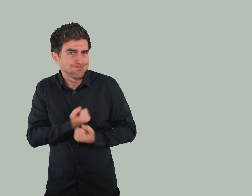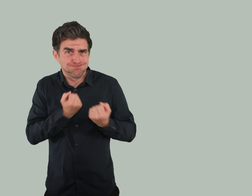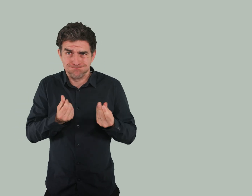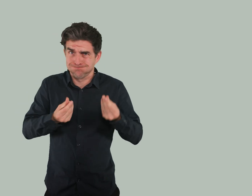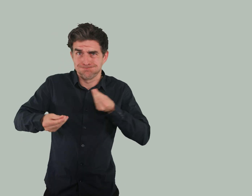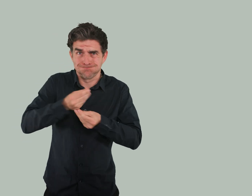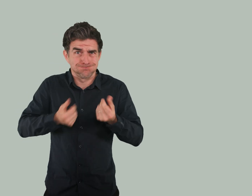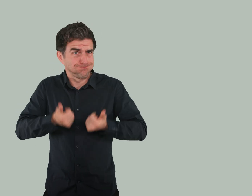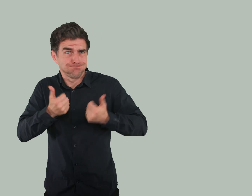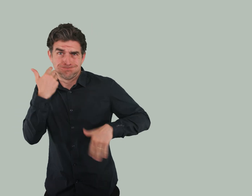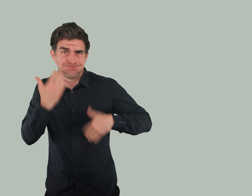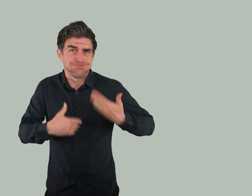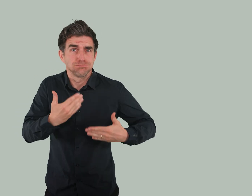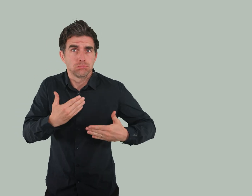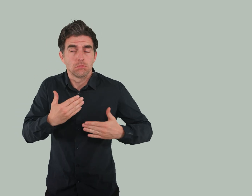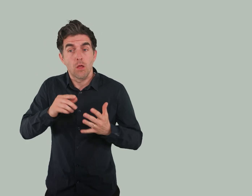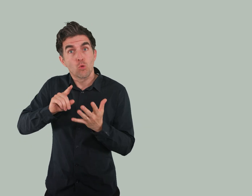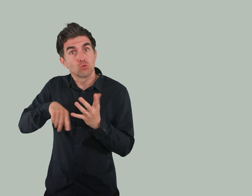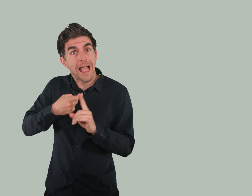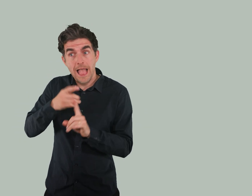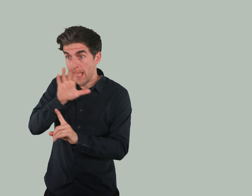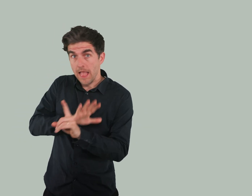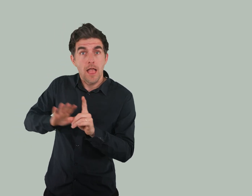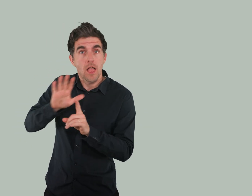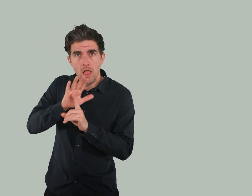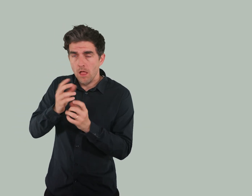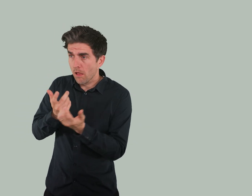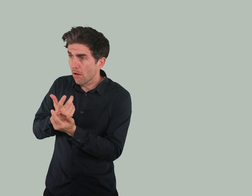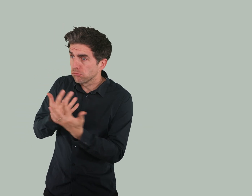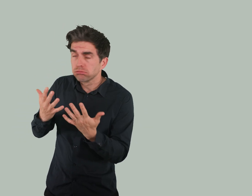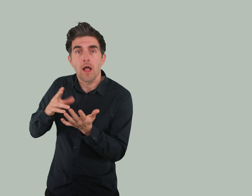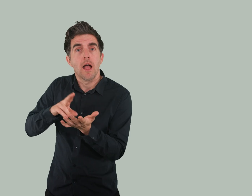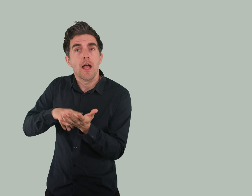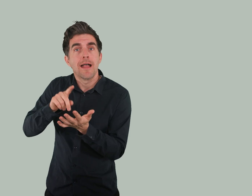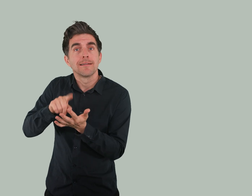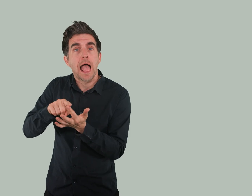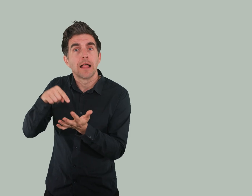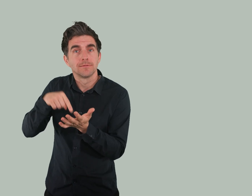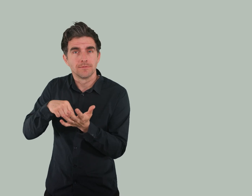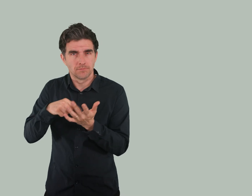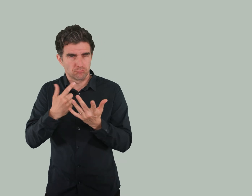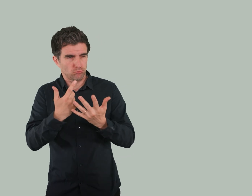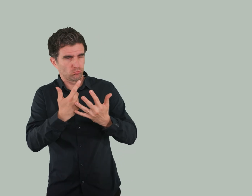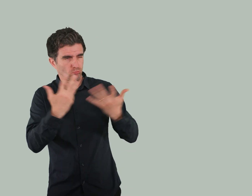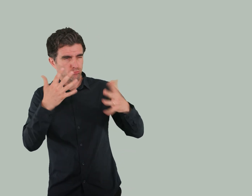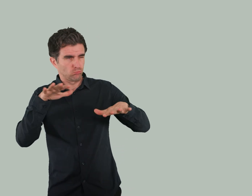the UK has never brought the NEET rate down to the levels